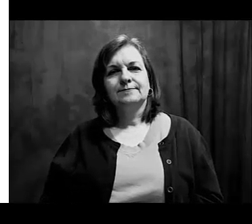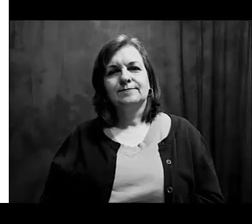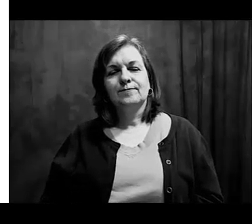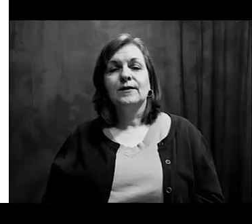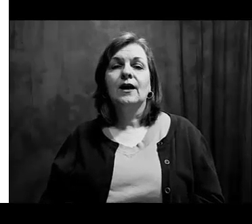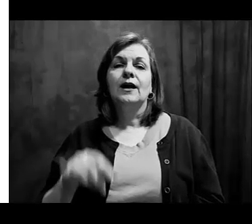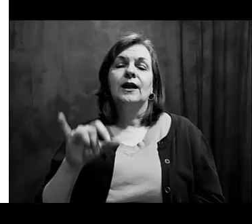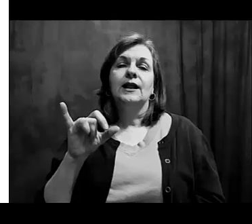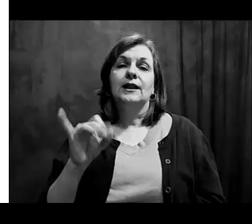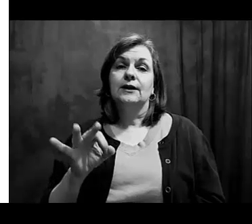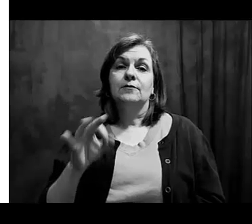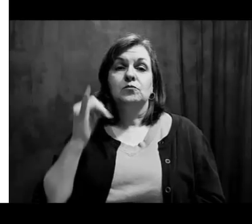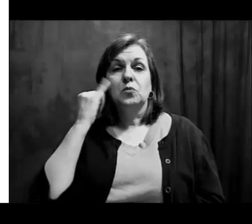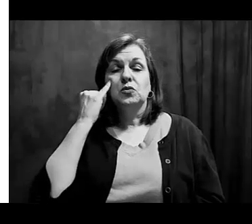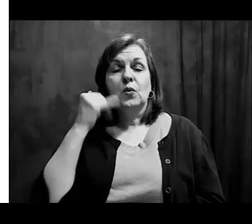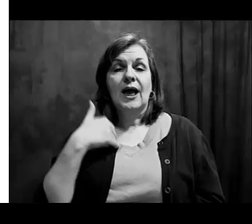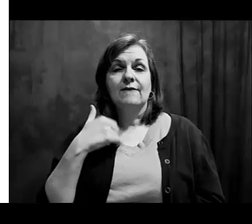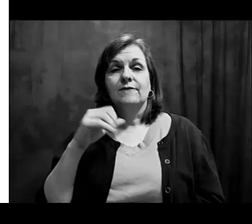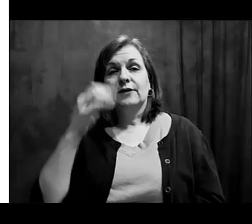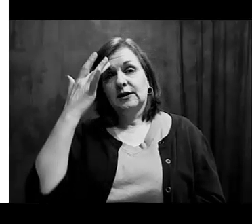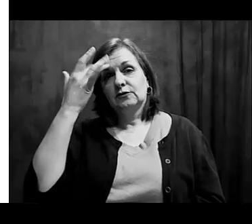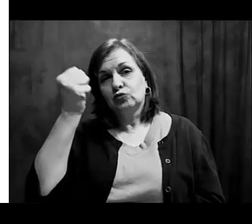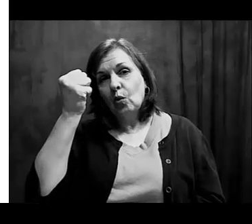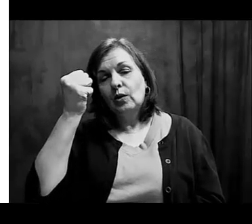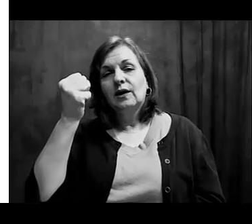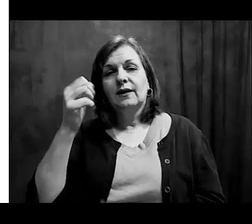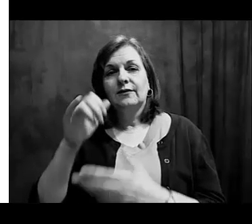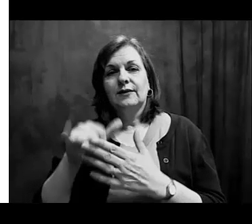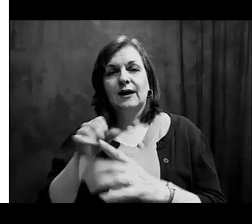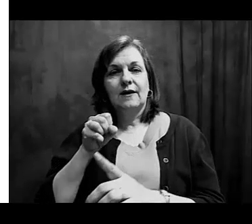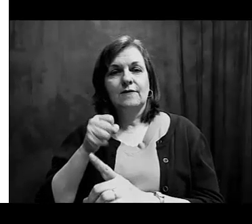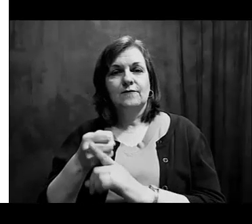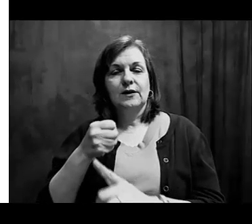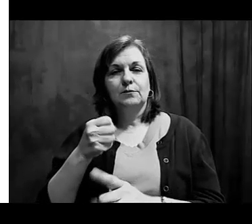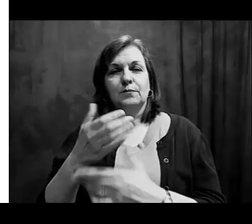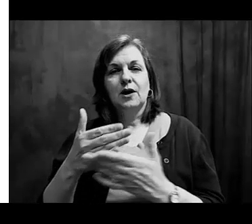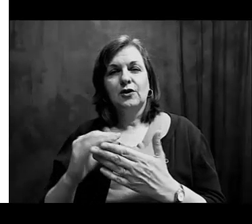would actually have a stroke that affected part of your sensory information coming in